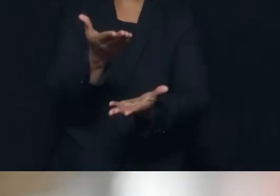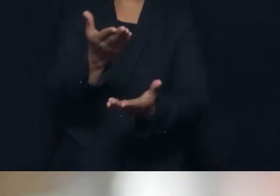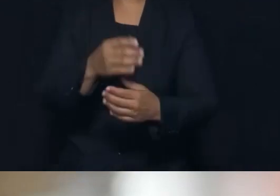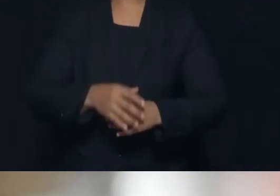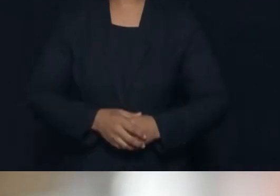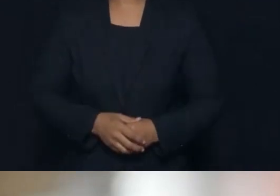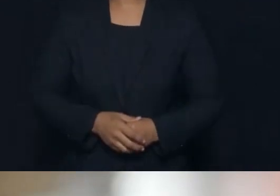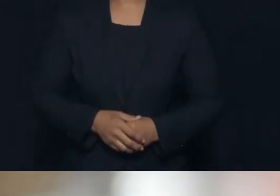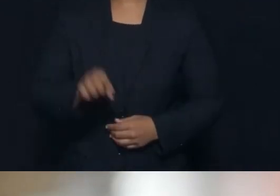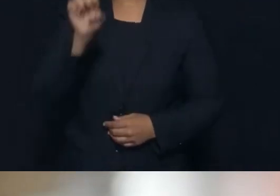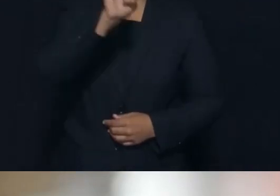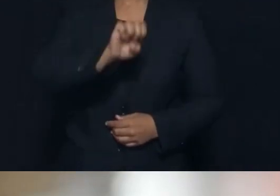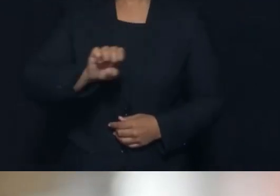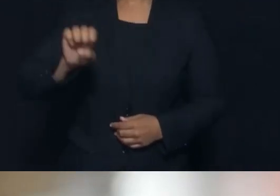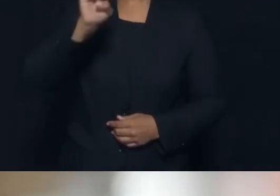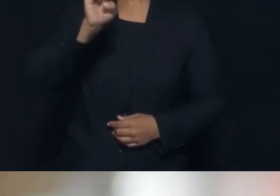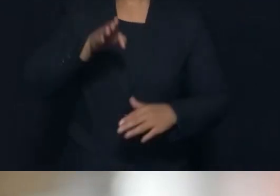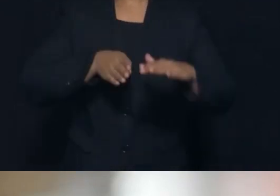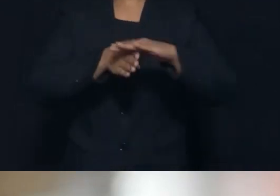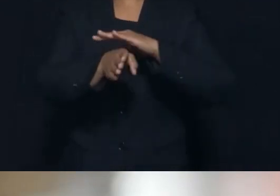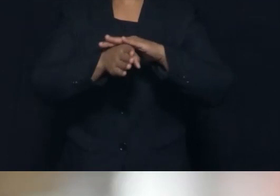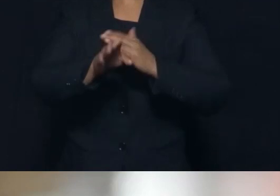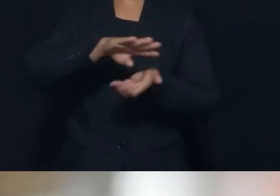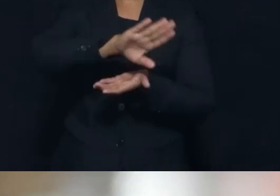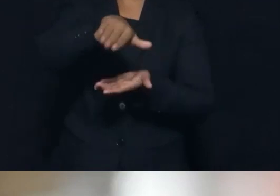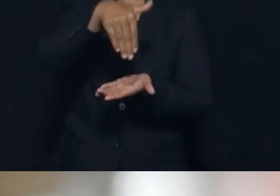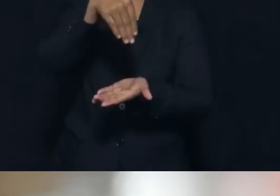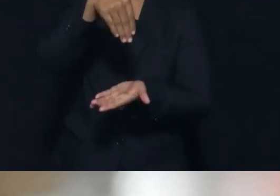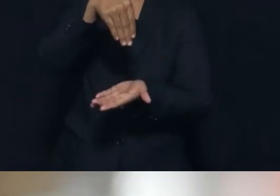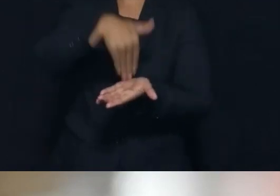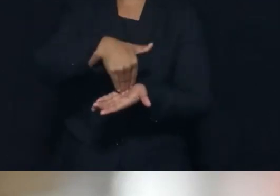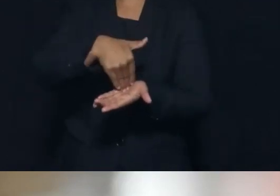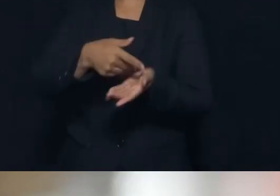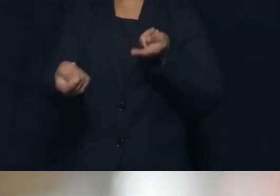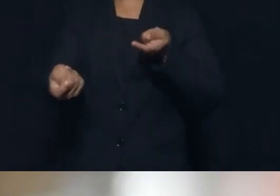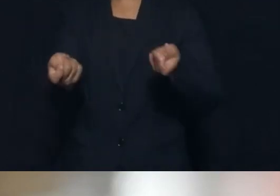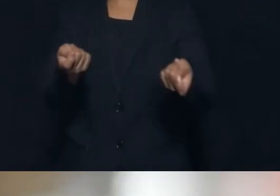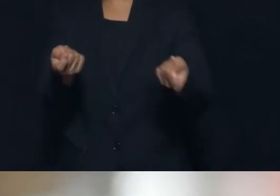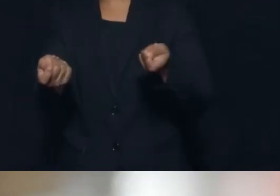We are working on building the capacity of accessibility in the EU countries, and we will connect the stakeholders responsible for implementing accessibility in the EU.